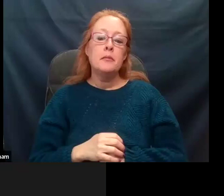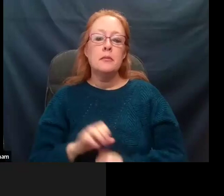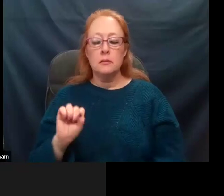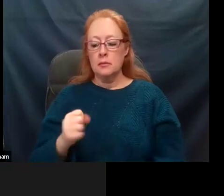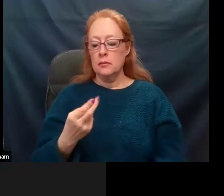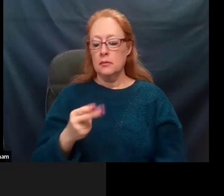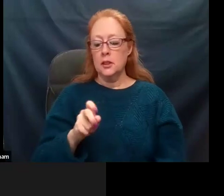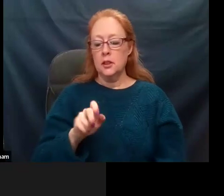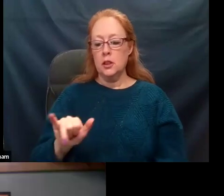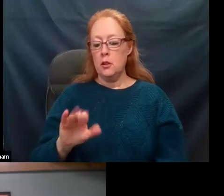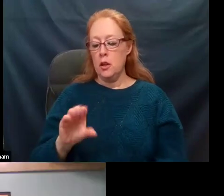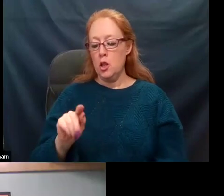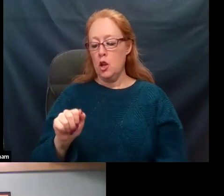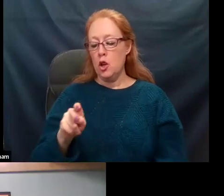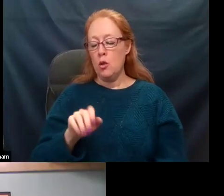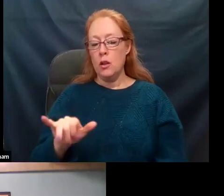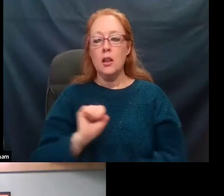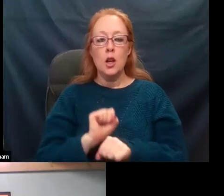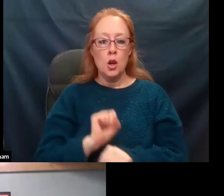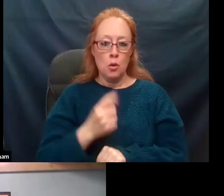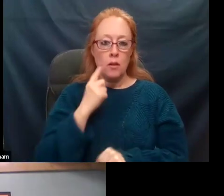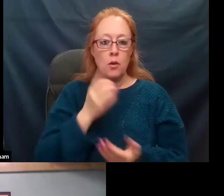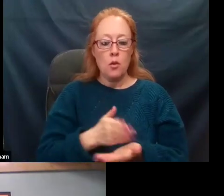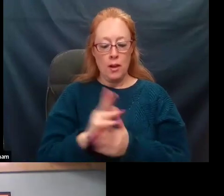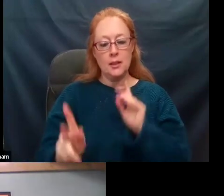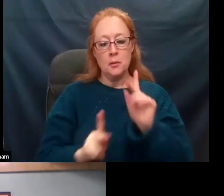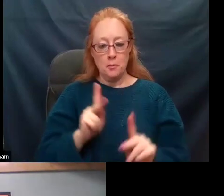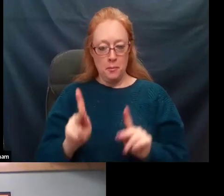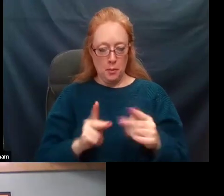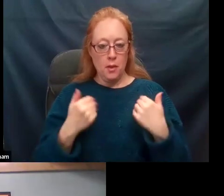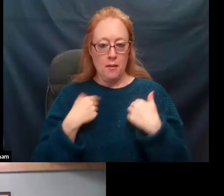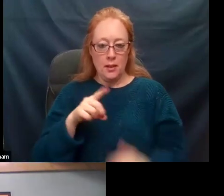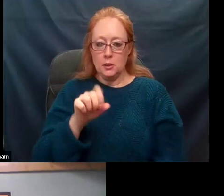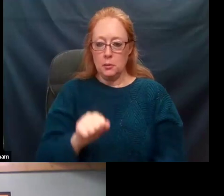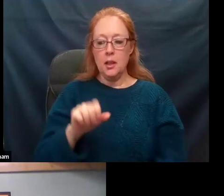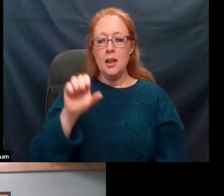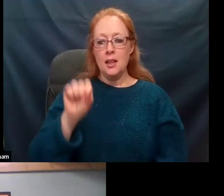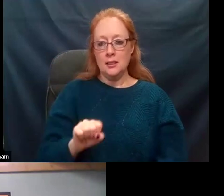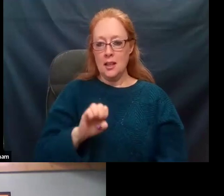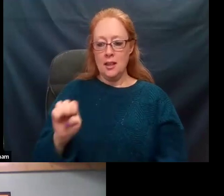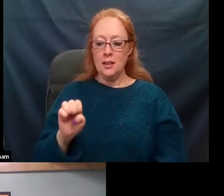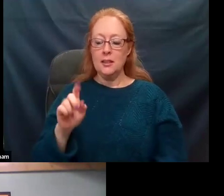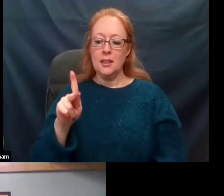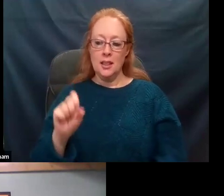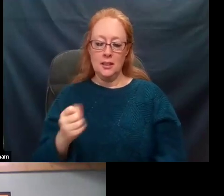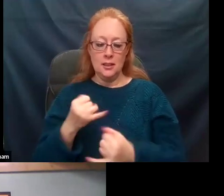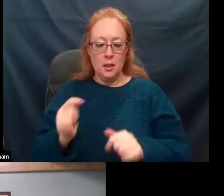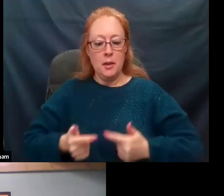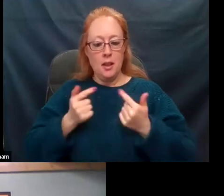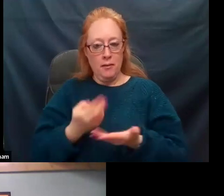So now I want into introduce our presenter, Shari.